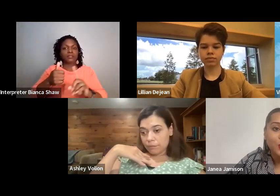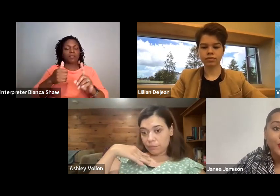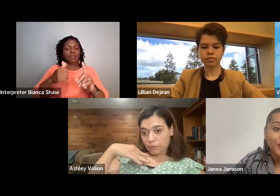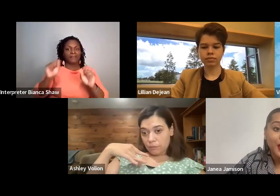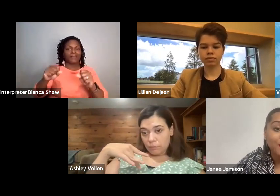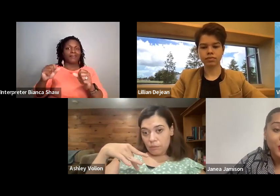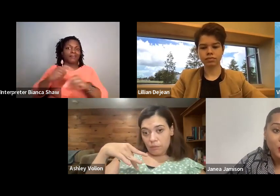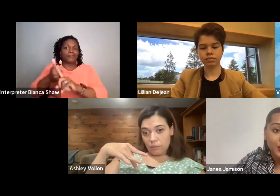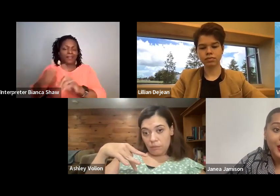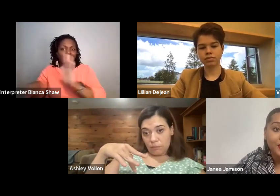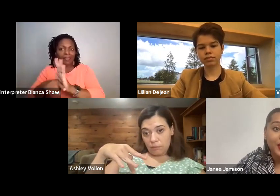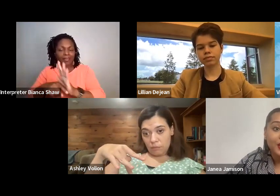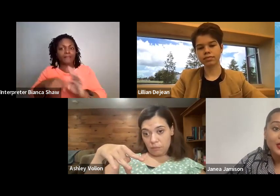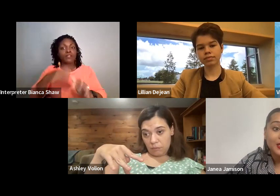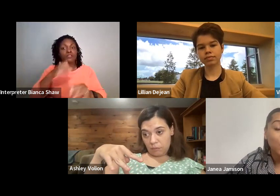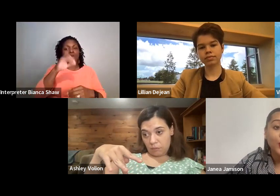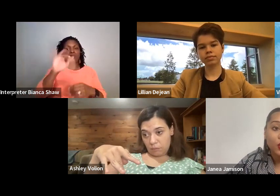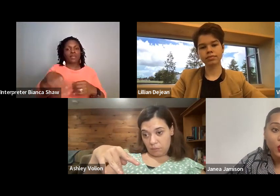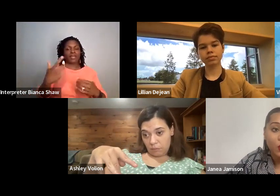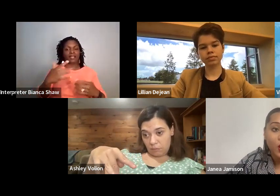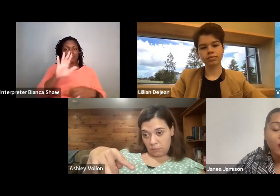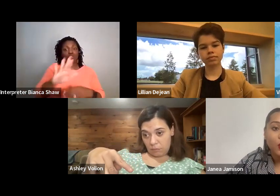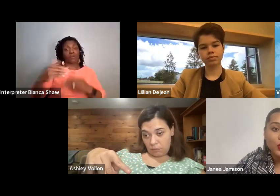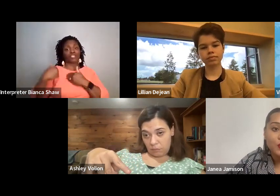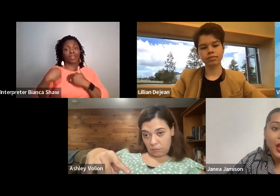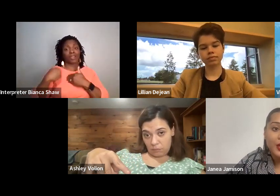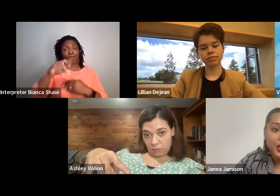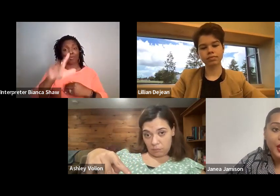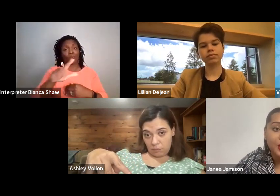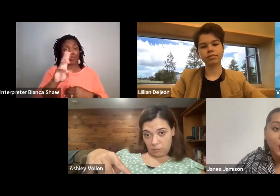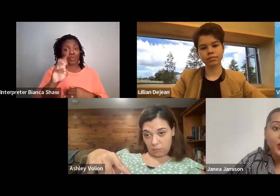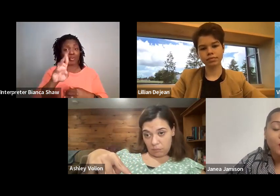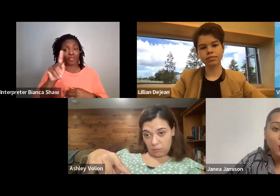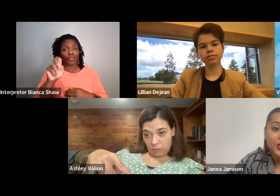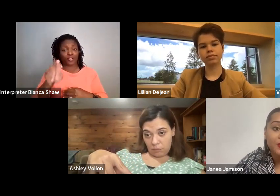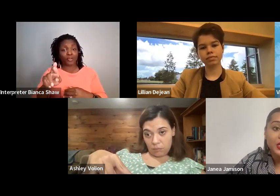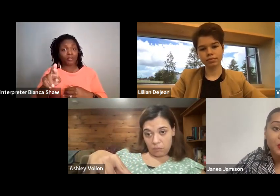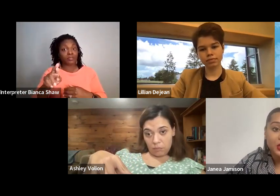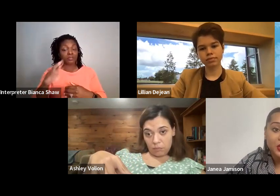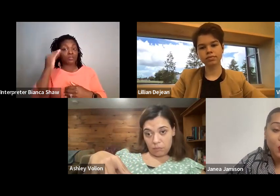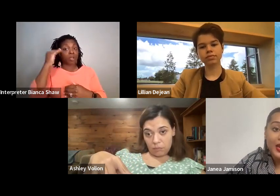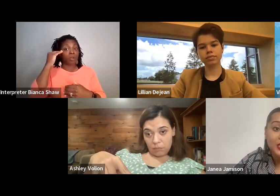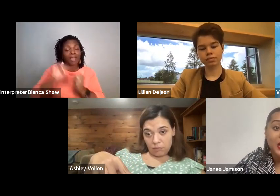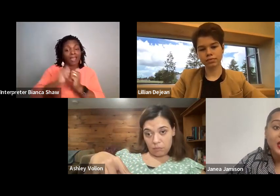expert within that field, and I think it's critical for folks to be educated on the importance of disability rights.